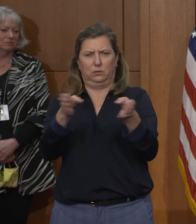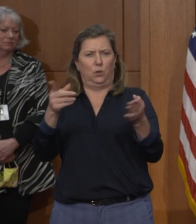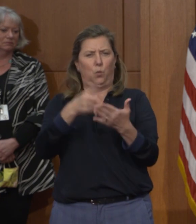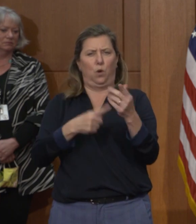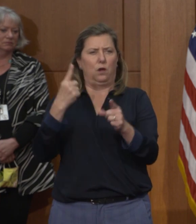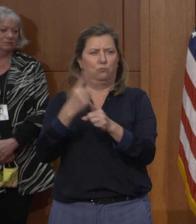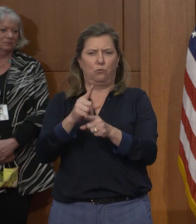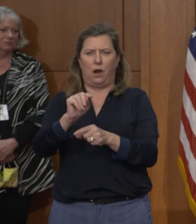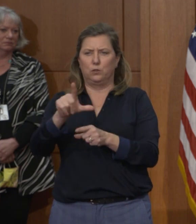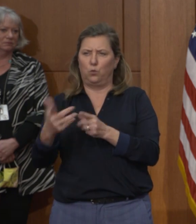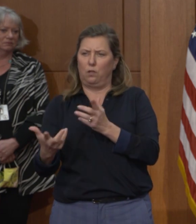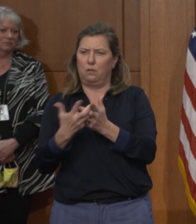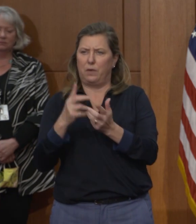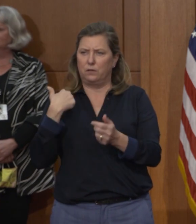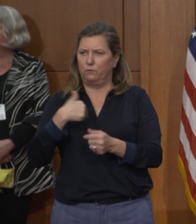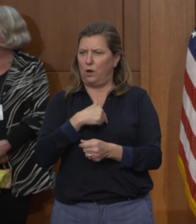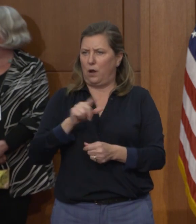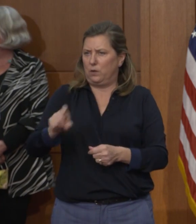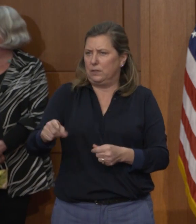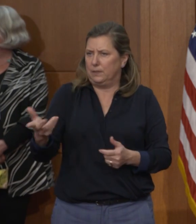dr peak can use as they expand, uh, that capability that is human,